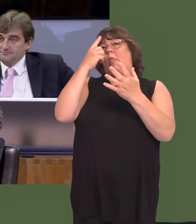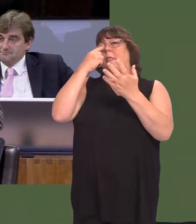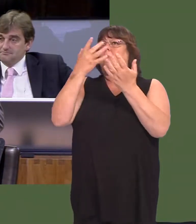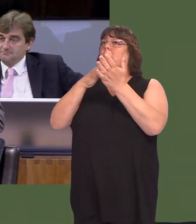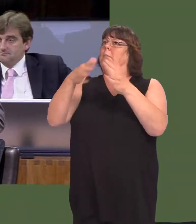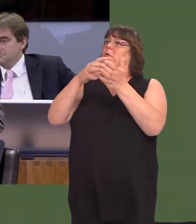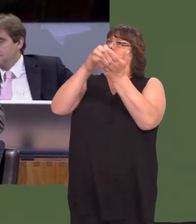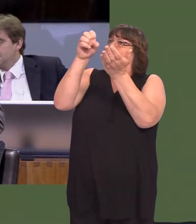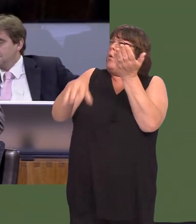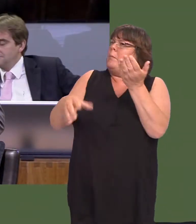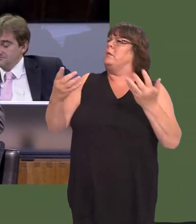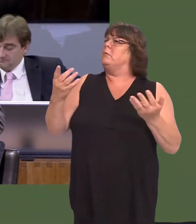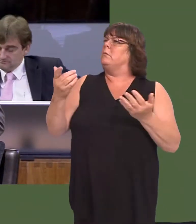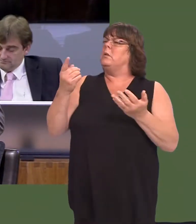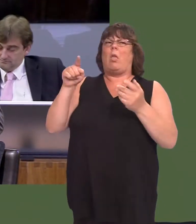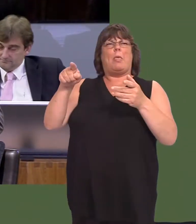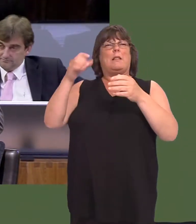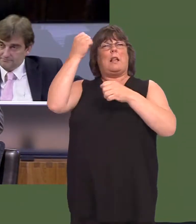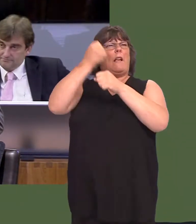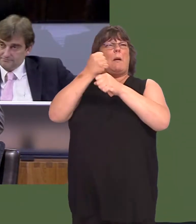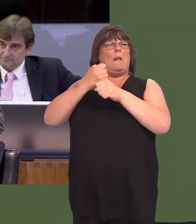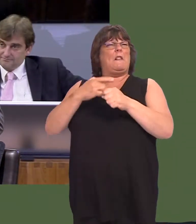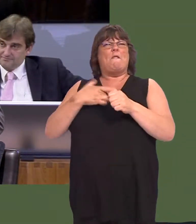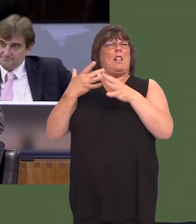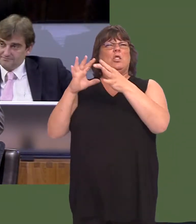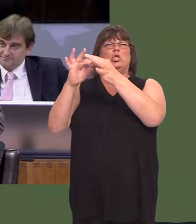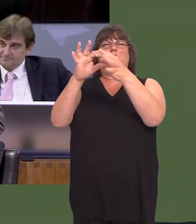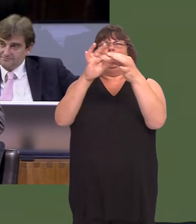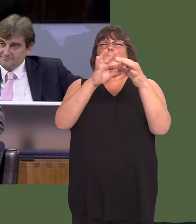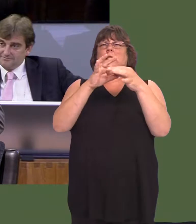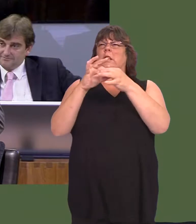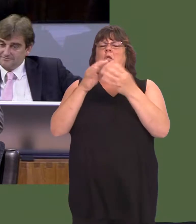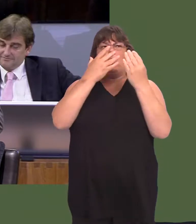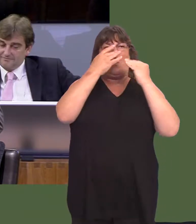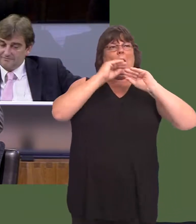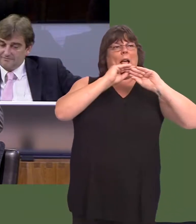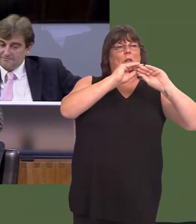So, can you tell me how, in this disjointed Government, can educationalists, parents and